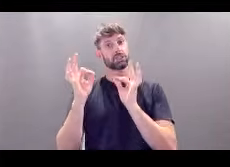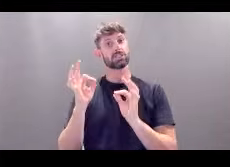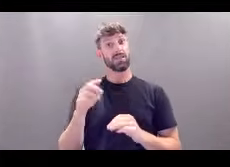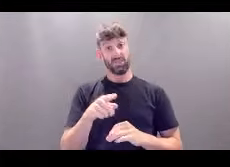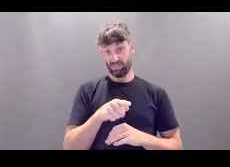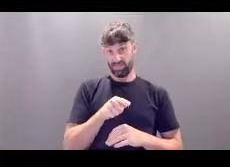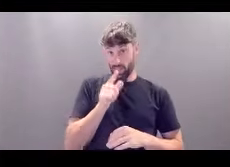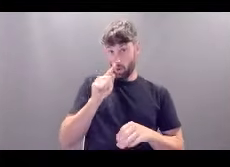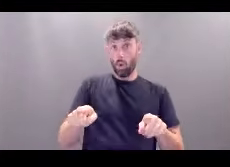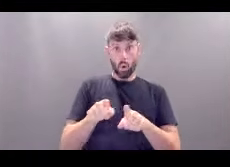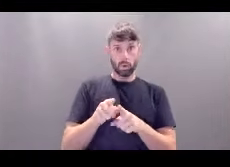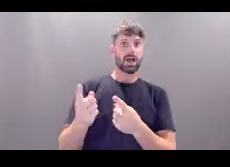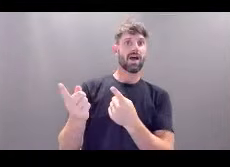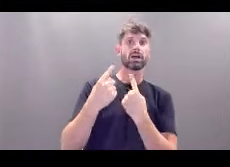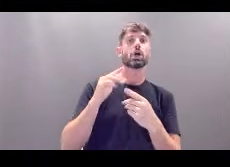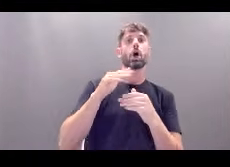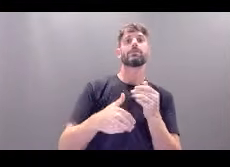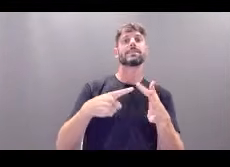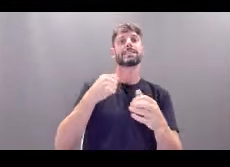such as CPAP and ventilators.